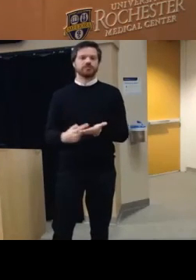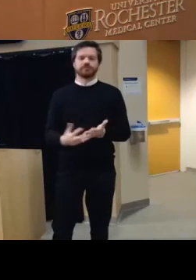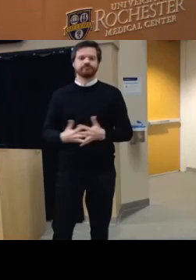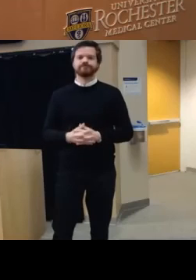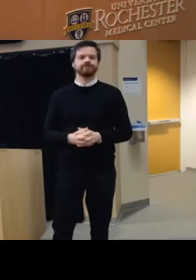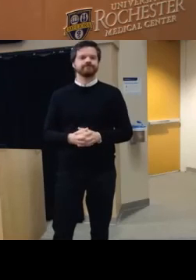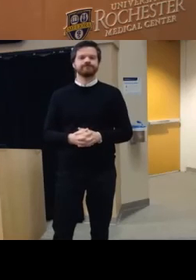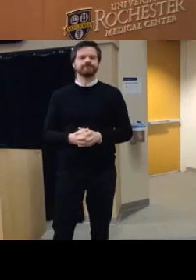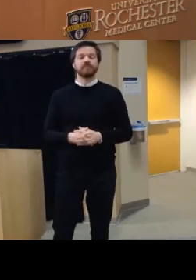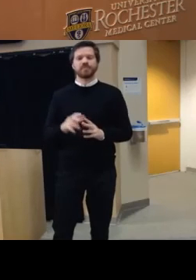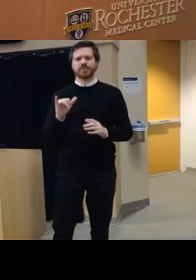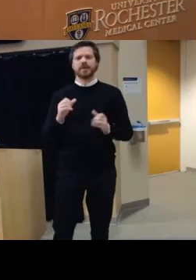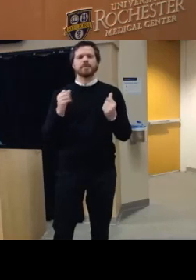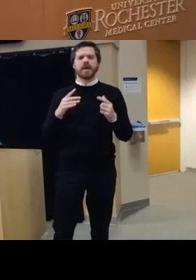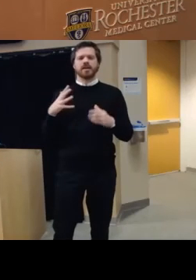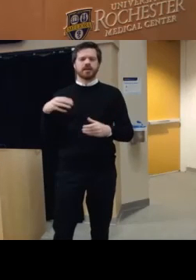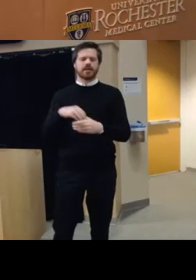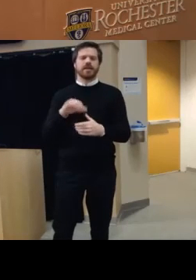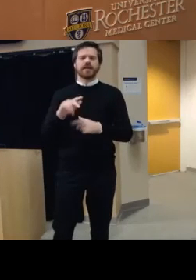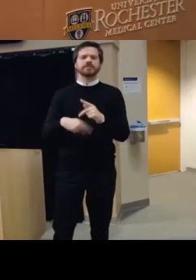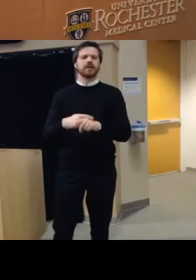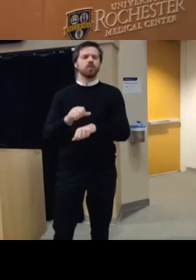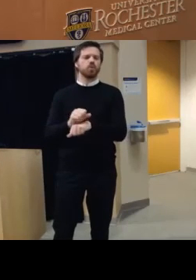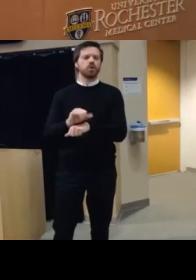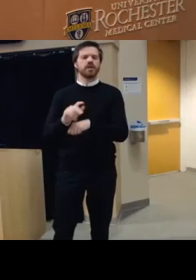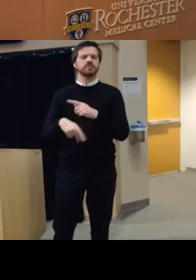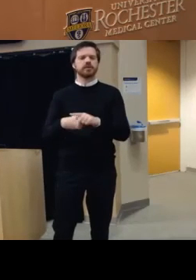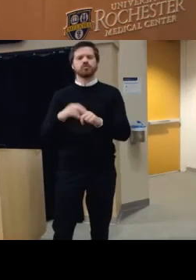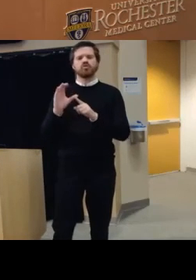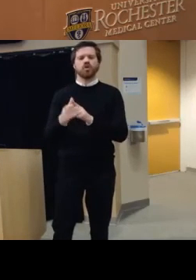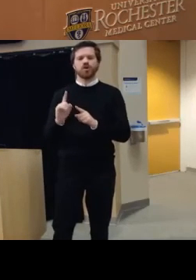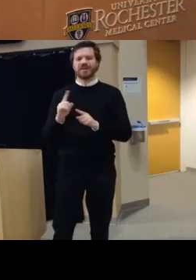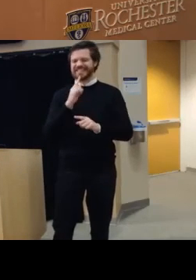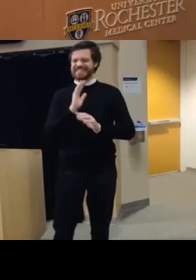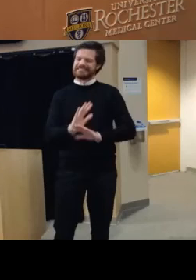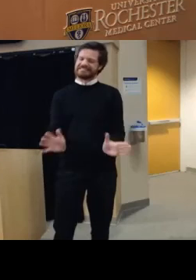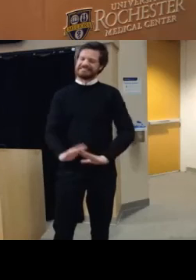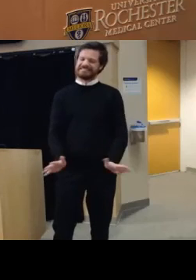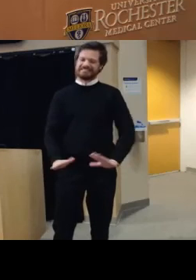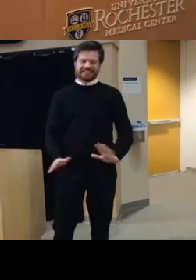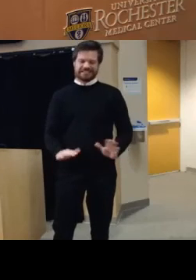many things in the nature of that work and in the culture that discourage against that and so as as